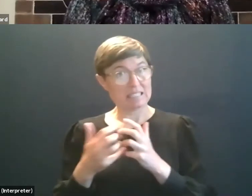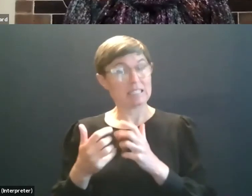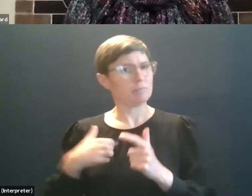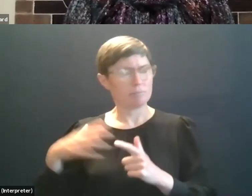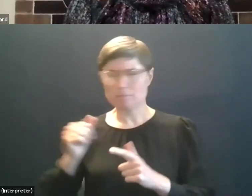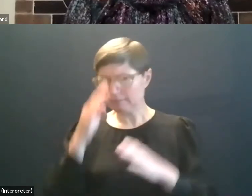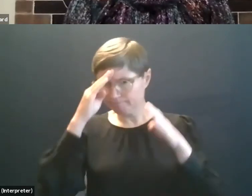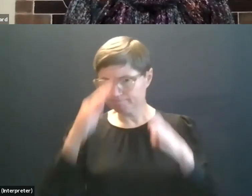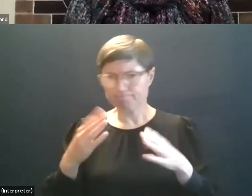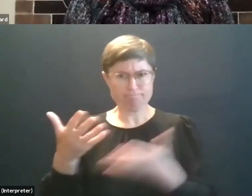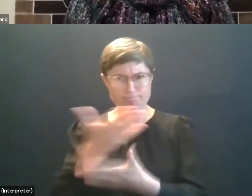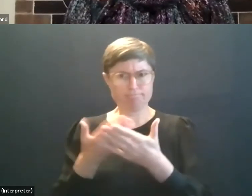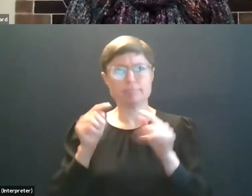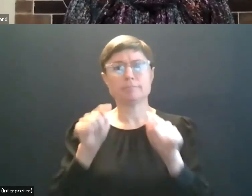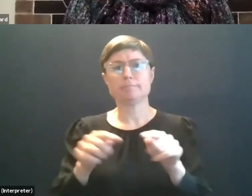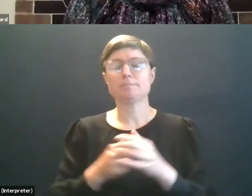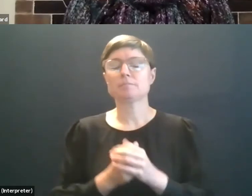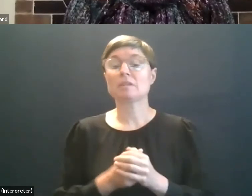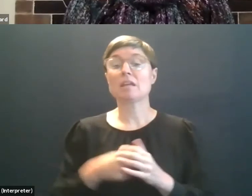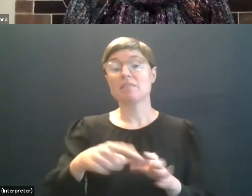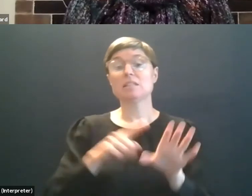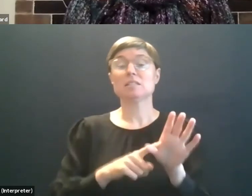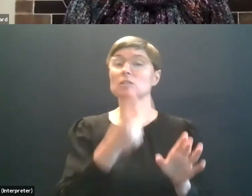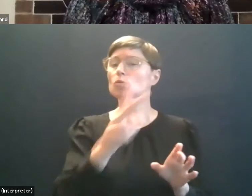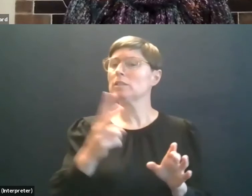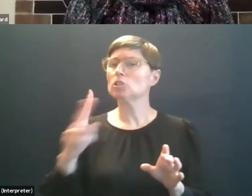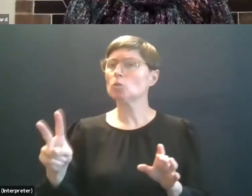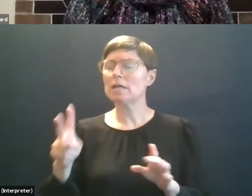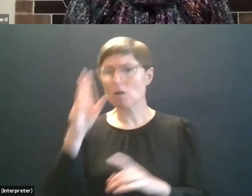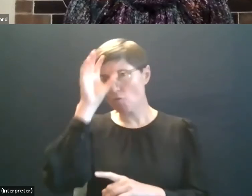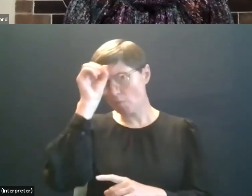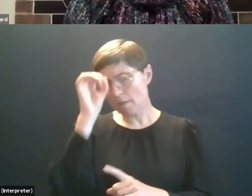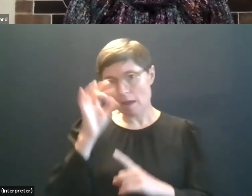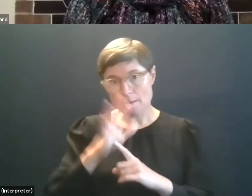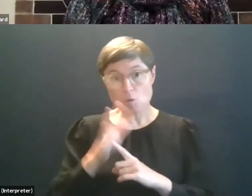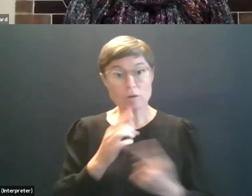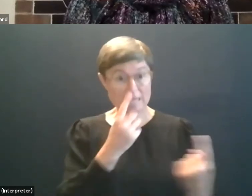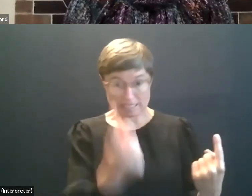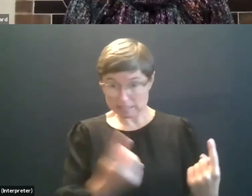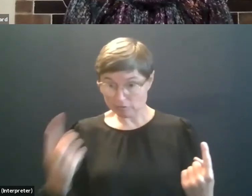2020's reminded us of the importance of both the individual but also the world, the systems,